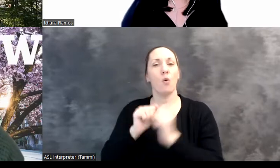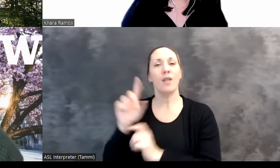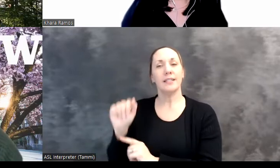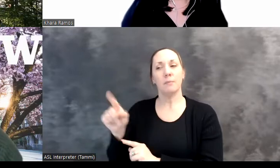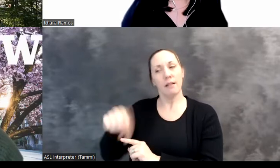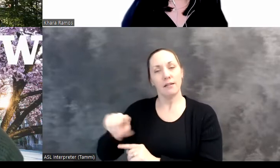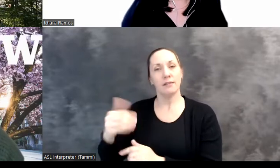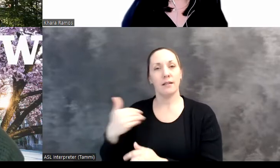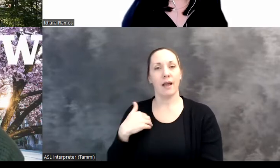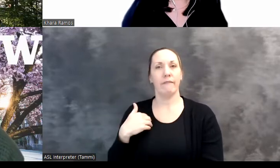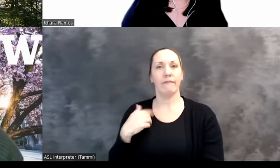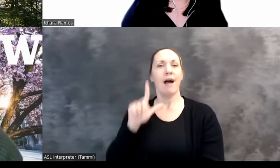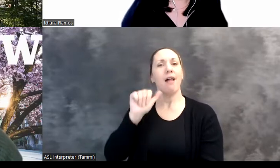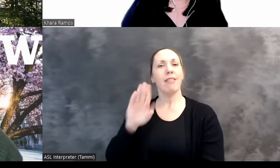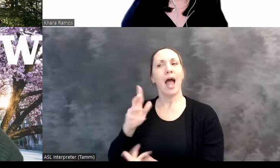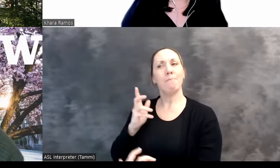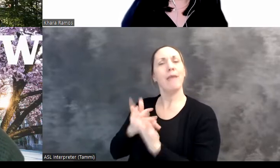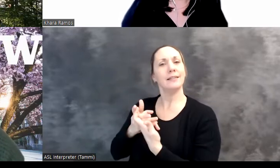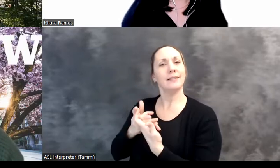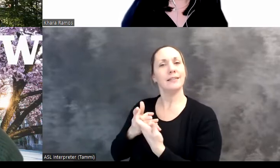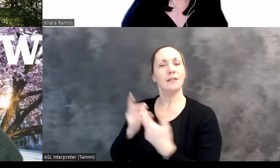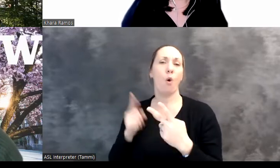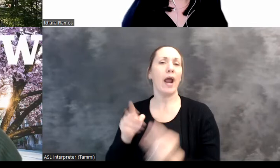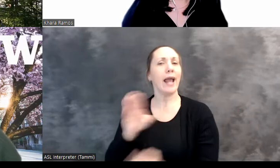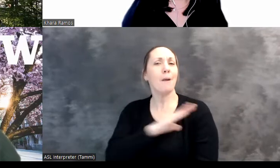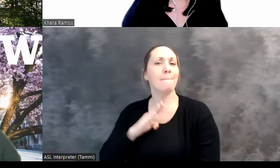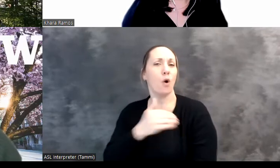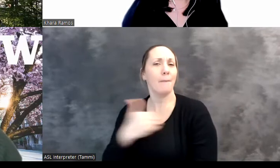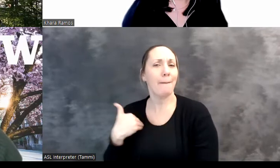do studies on and just capture the experiences, we need to think of